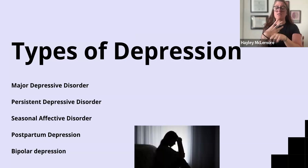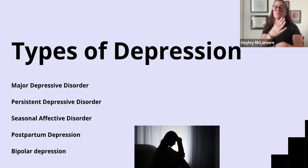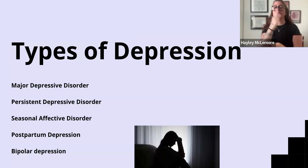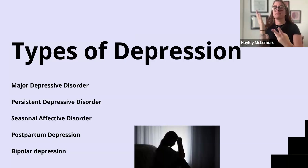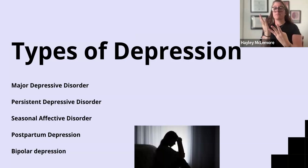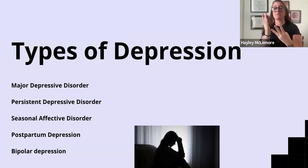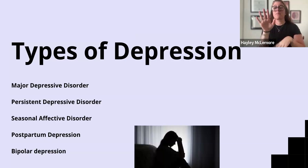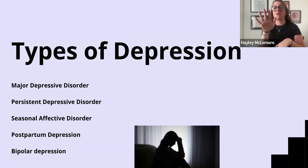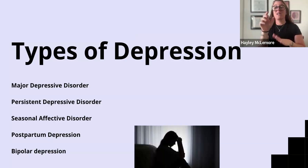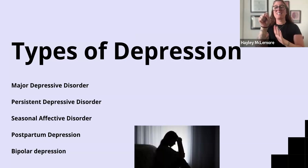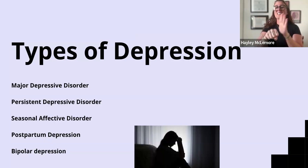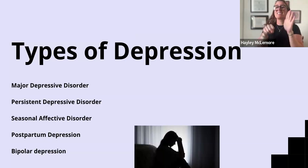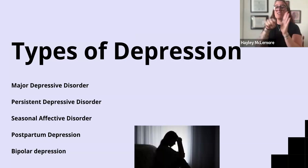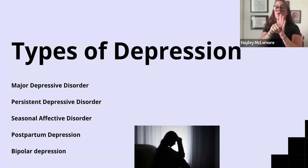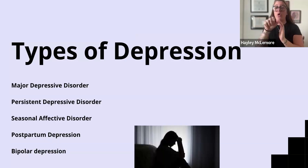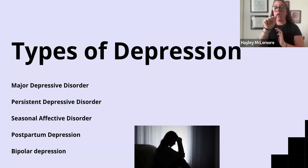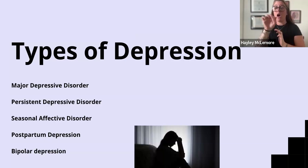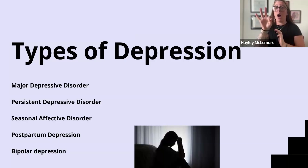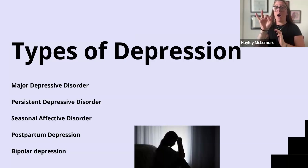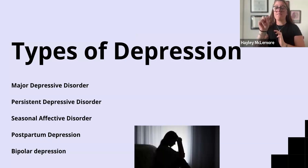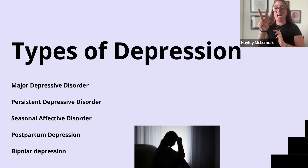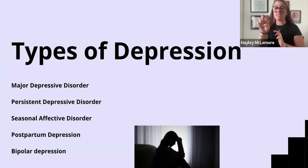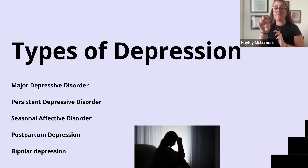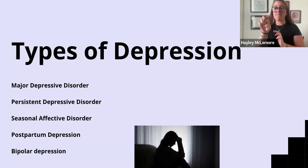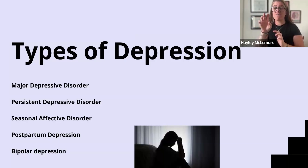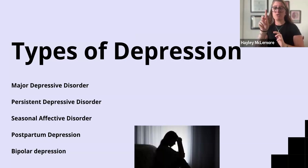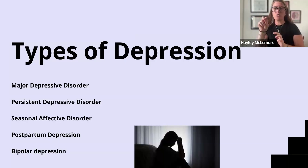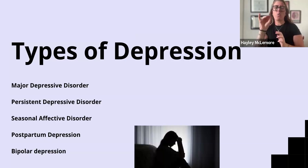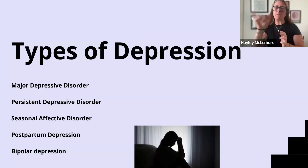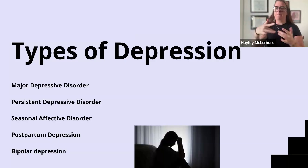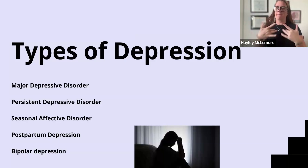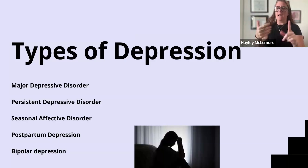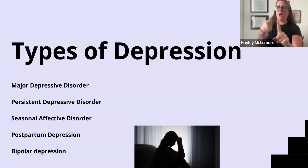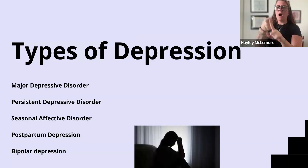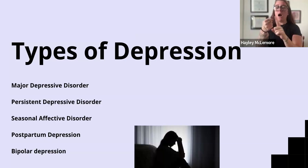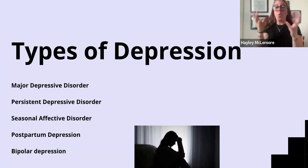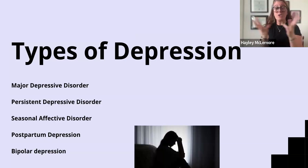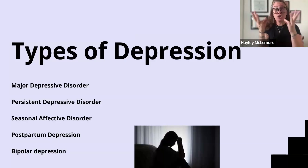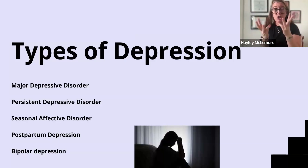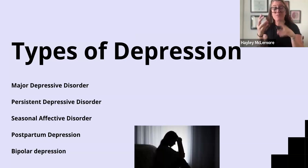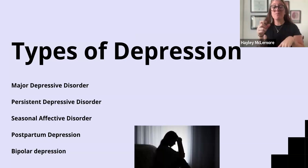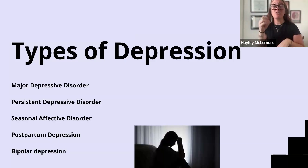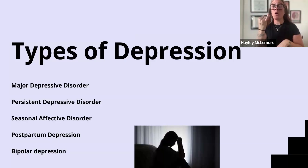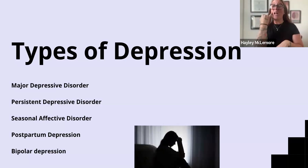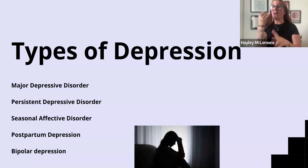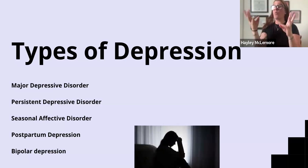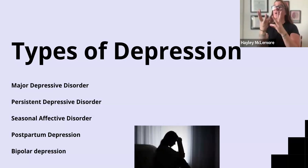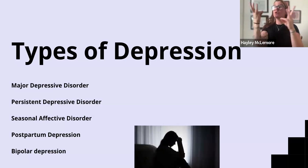which means that it lasts longer than six months at a time. Some people might have Seasonal Affective Disorder, which means that it typically